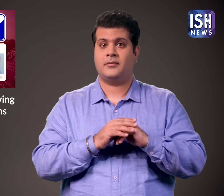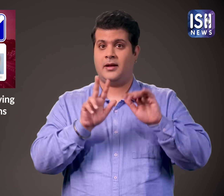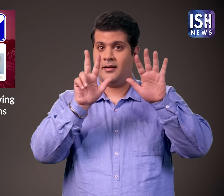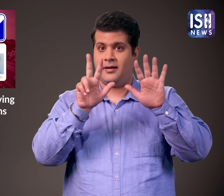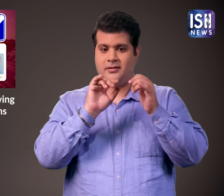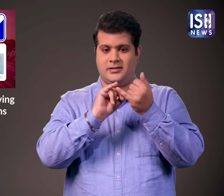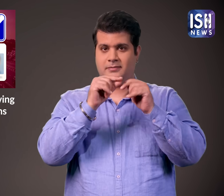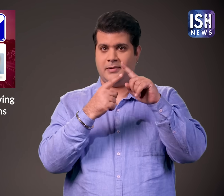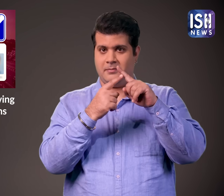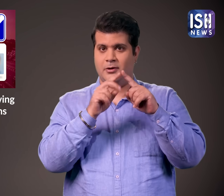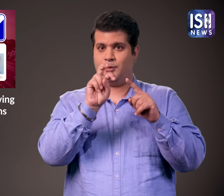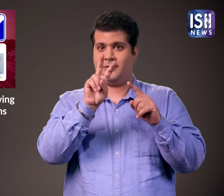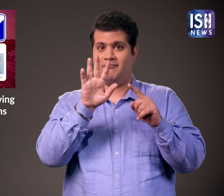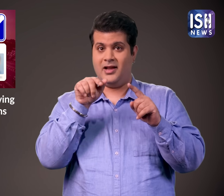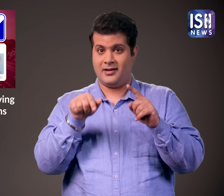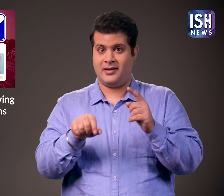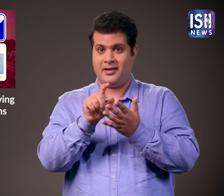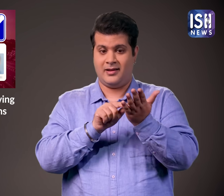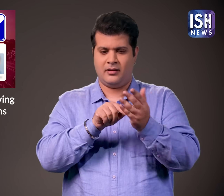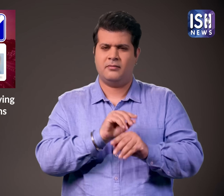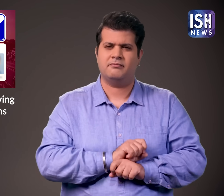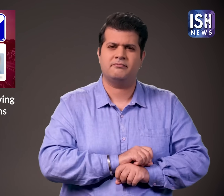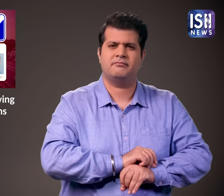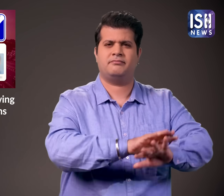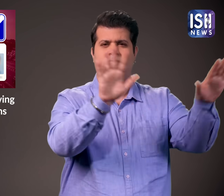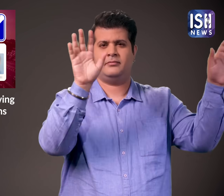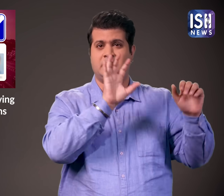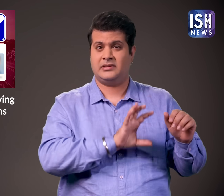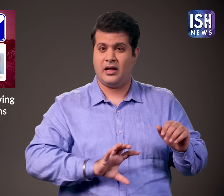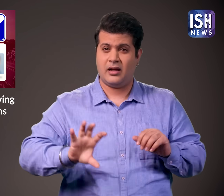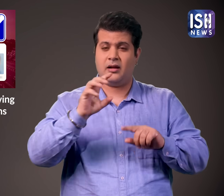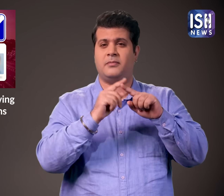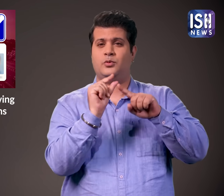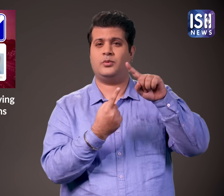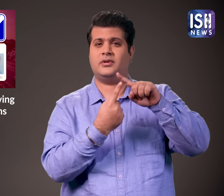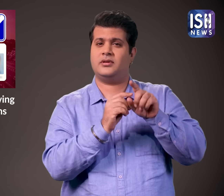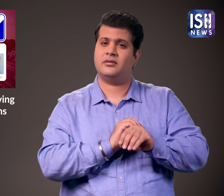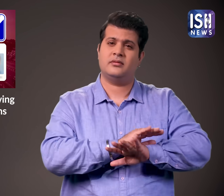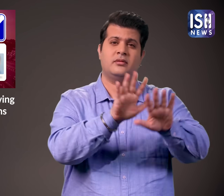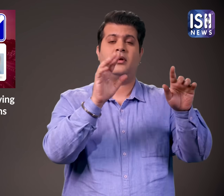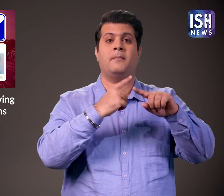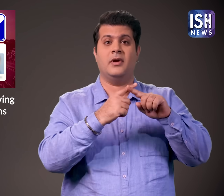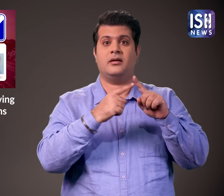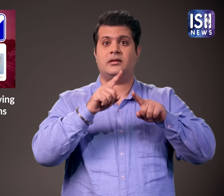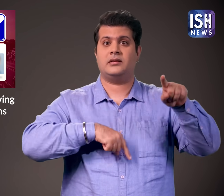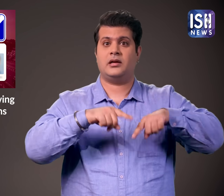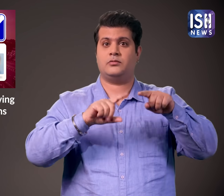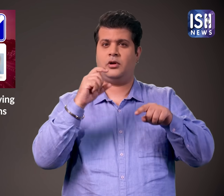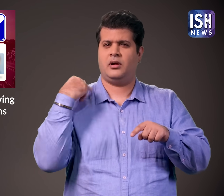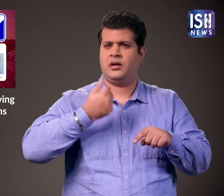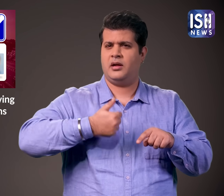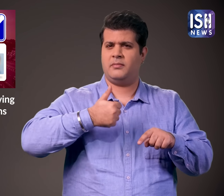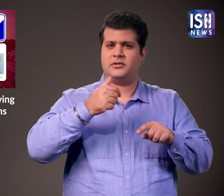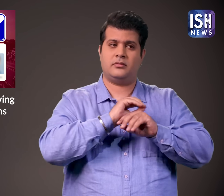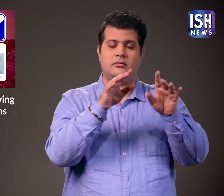On 08 September 2025 a letter was sent to all States and UT and also to all Transport Commissioners which said,